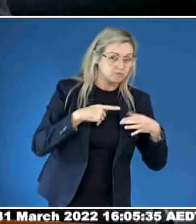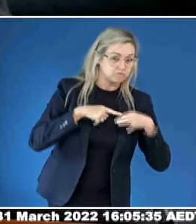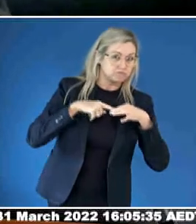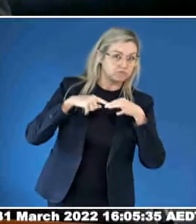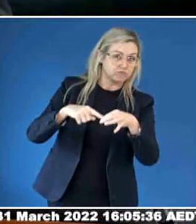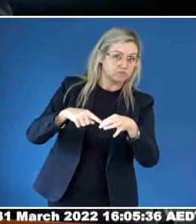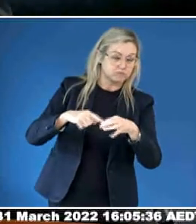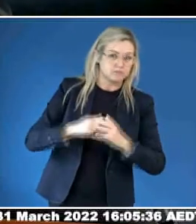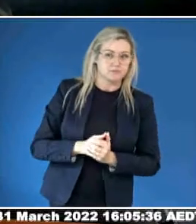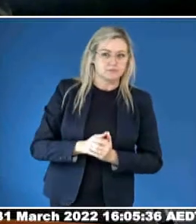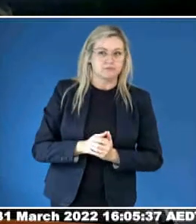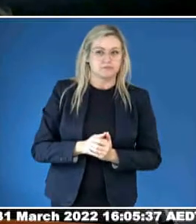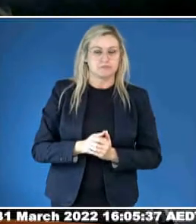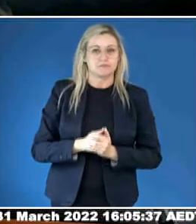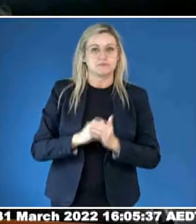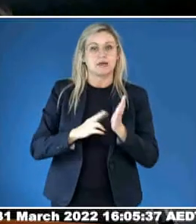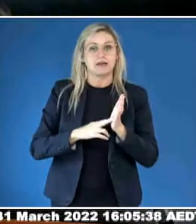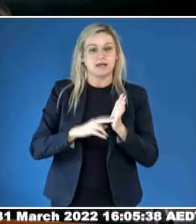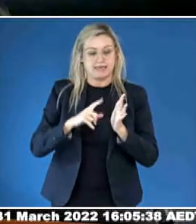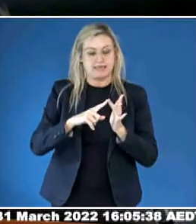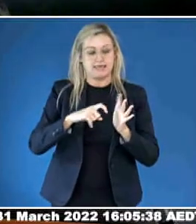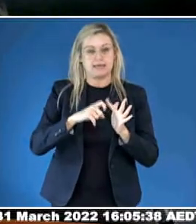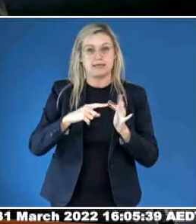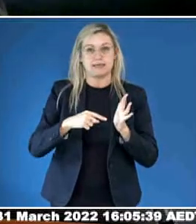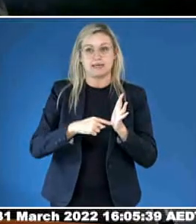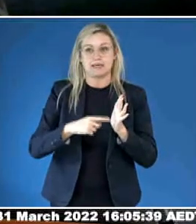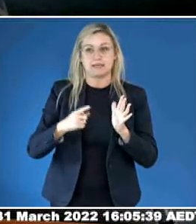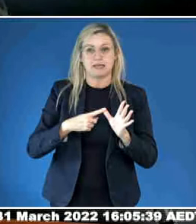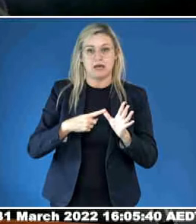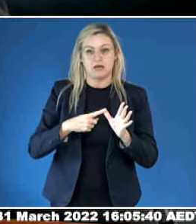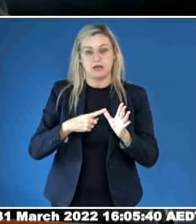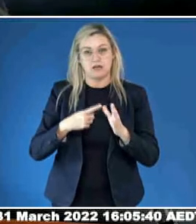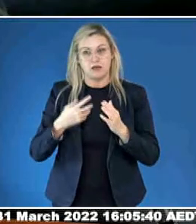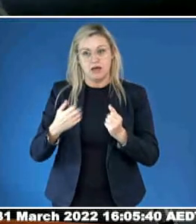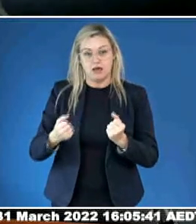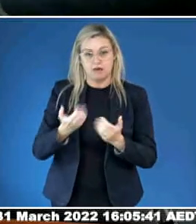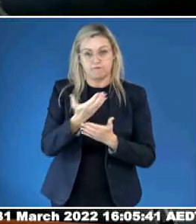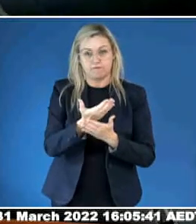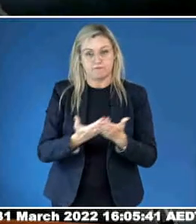Nikita has prepared some words she would like to share with you, and you may not see